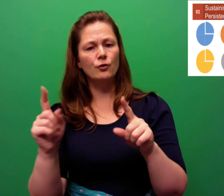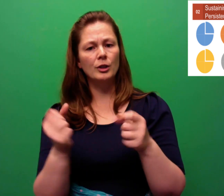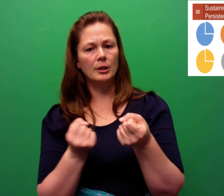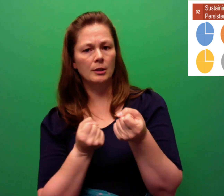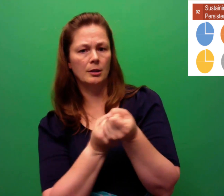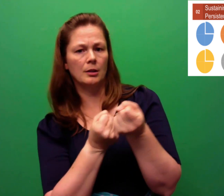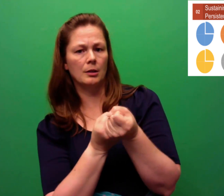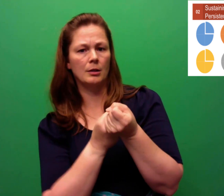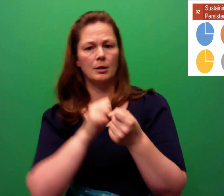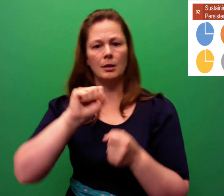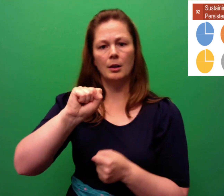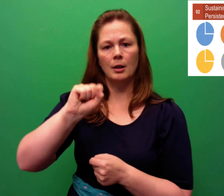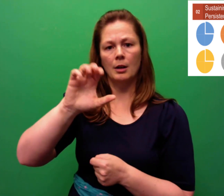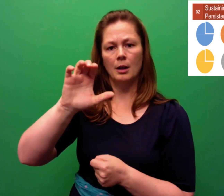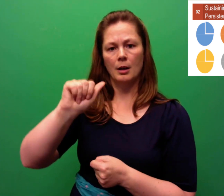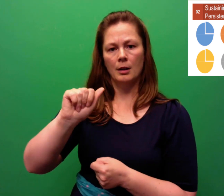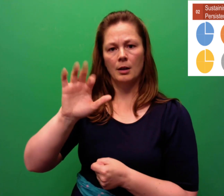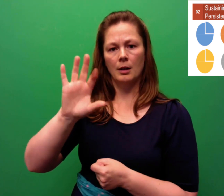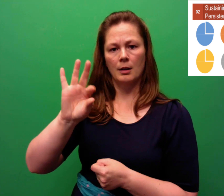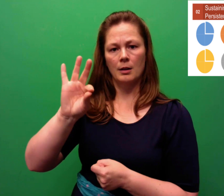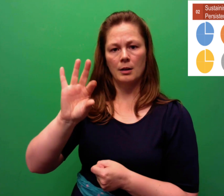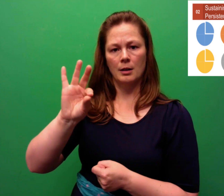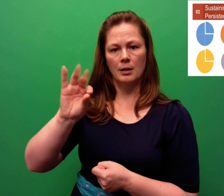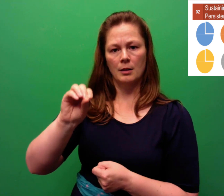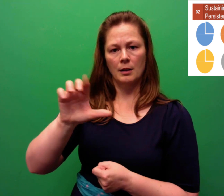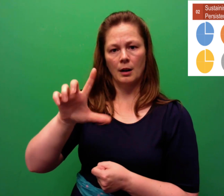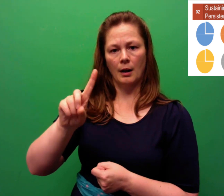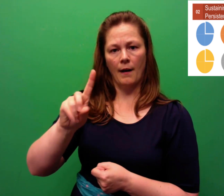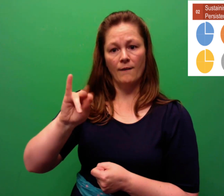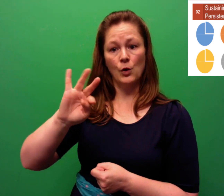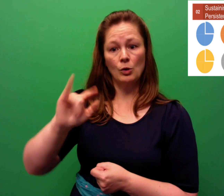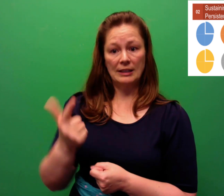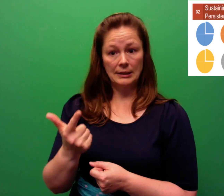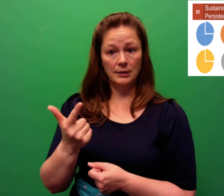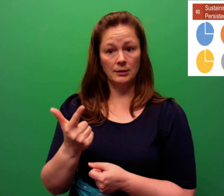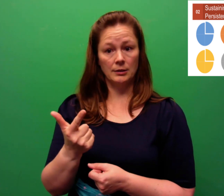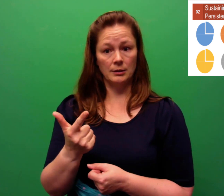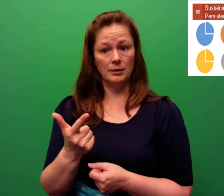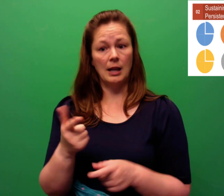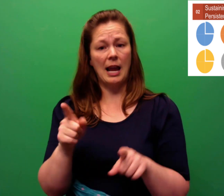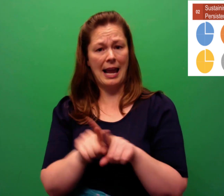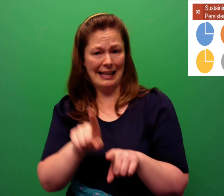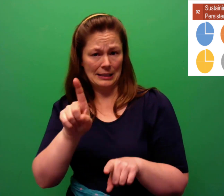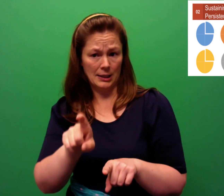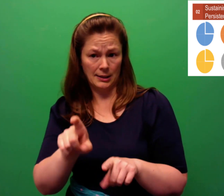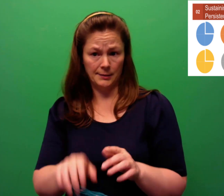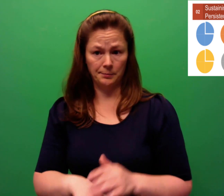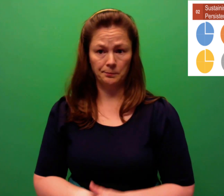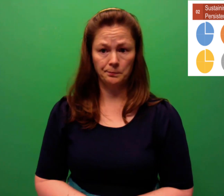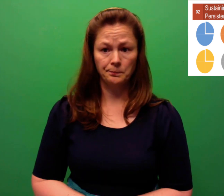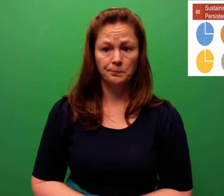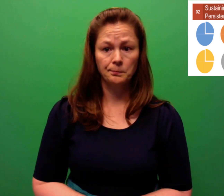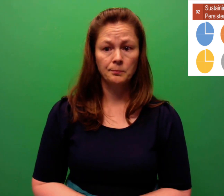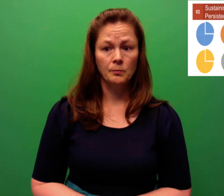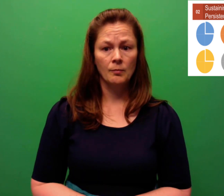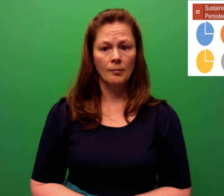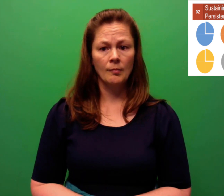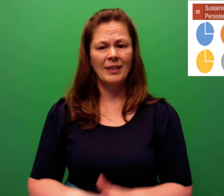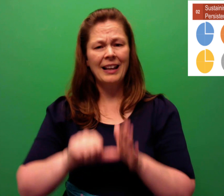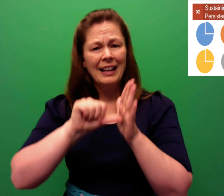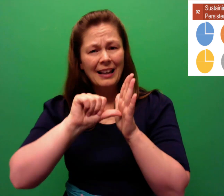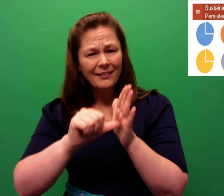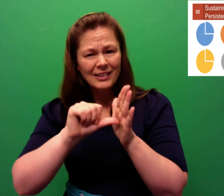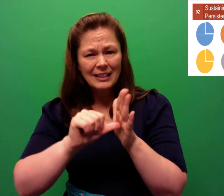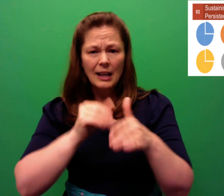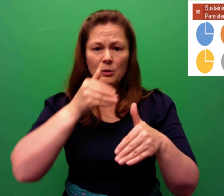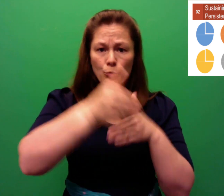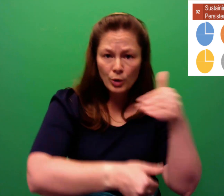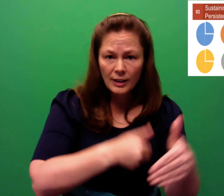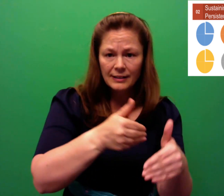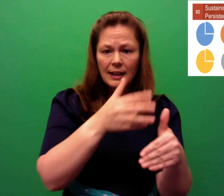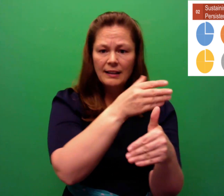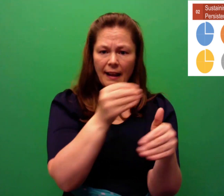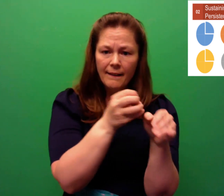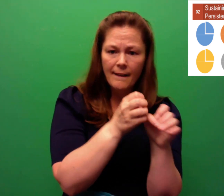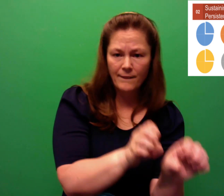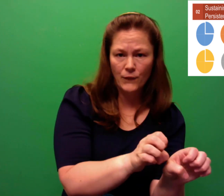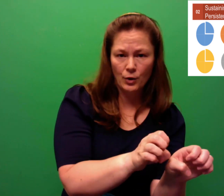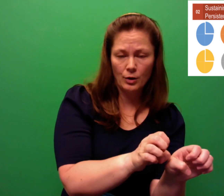providing different levels of scaffolding as needed emphasizing